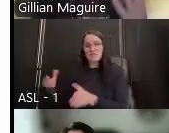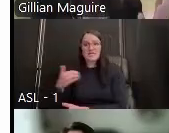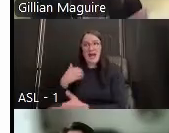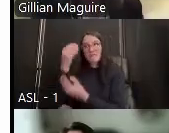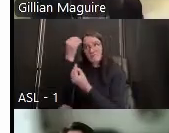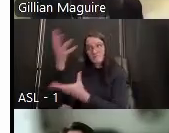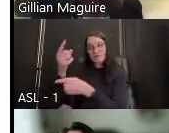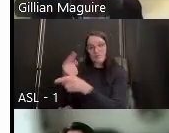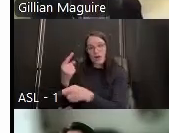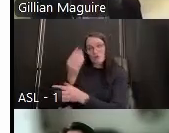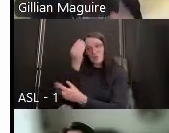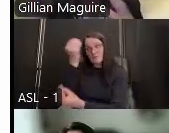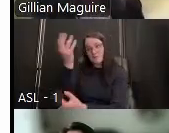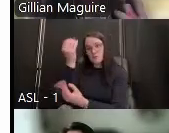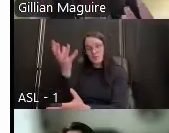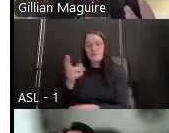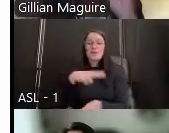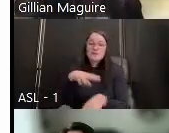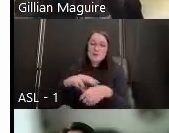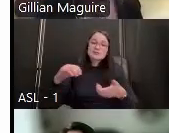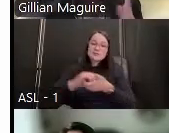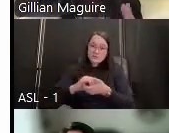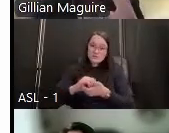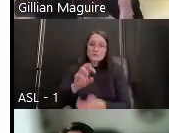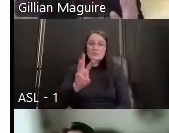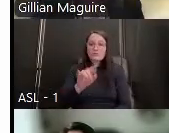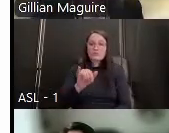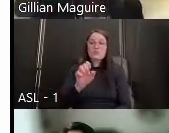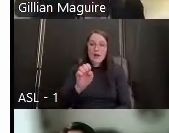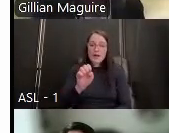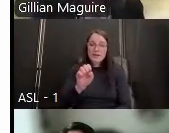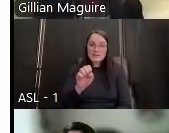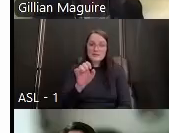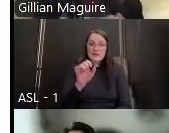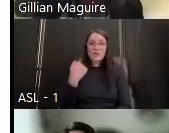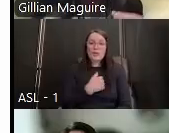you and wise because we do have someone to lean on to assist in a situation where people really